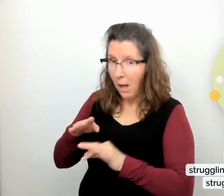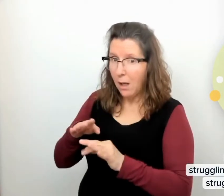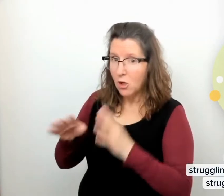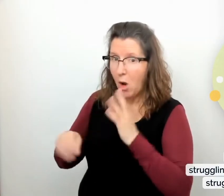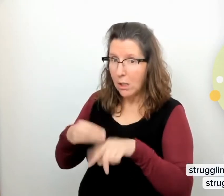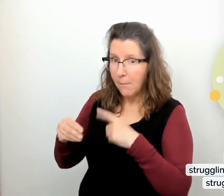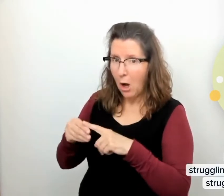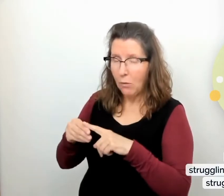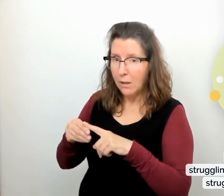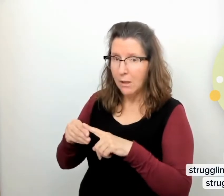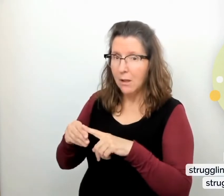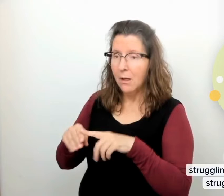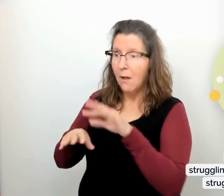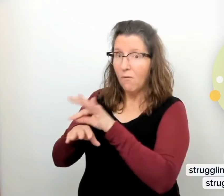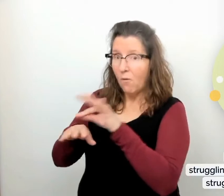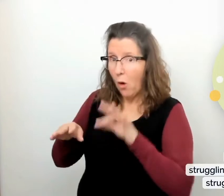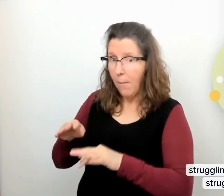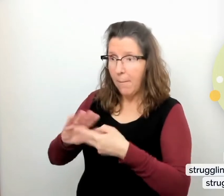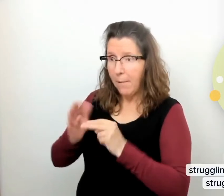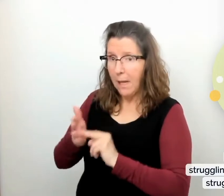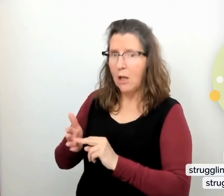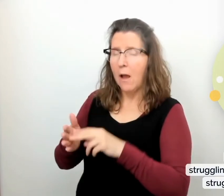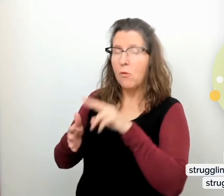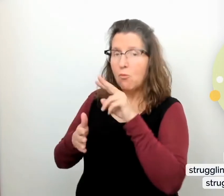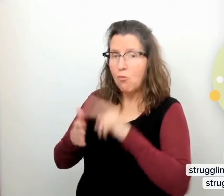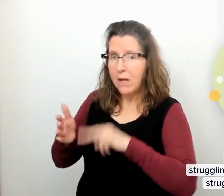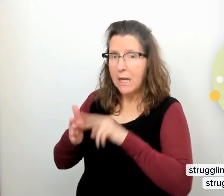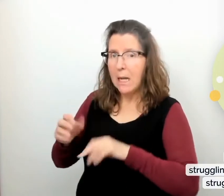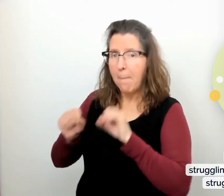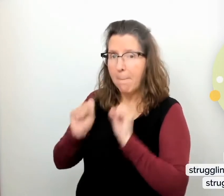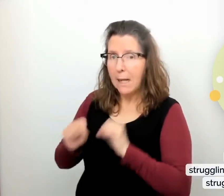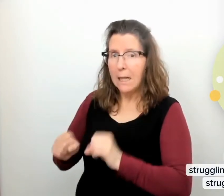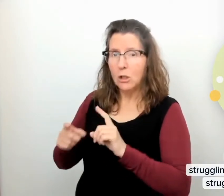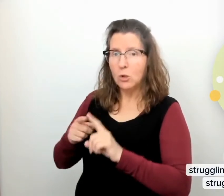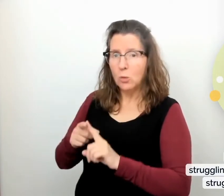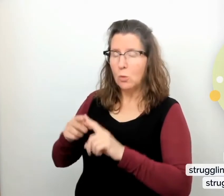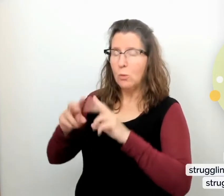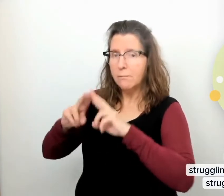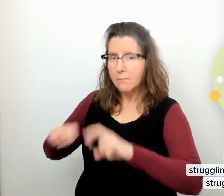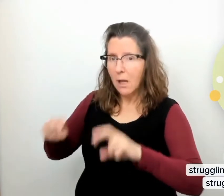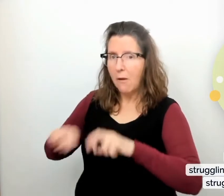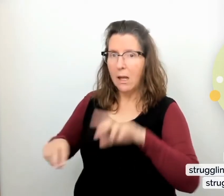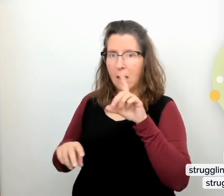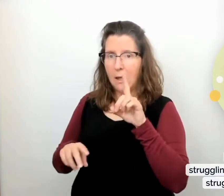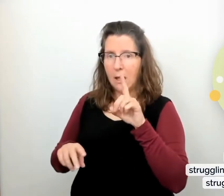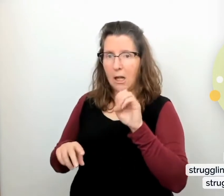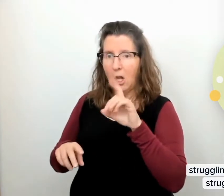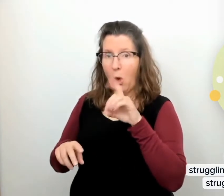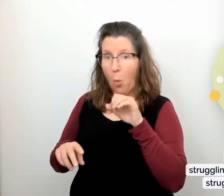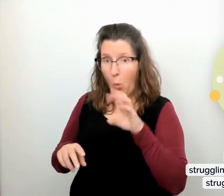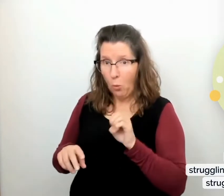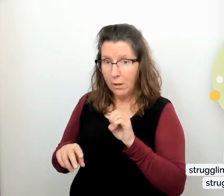Remember the formula discussed in this week's lecture. Reading ability presumes two fundamental criteria -